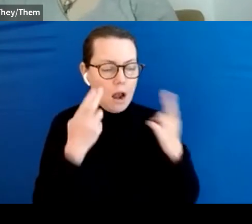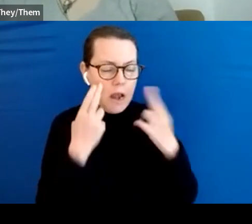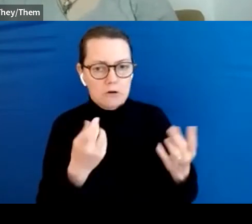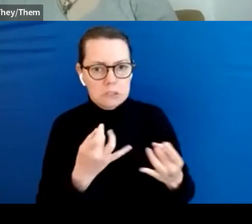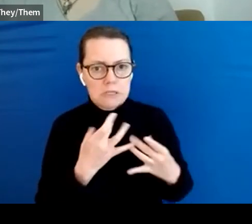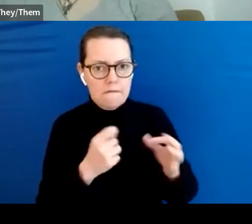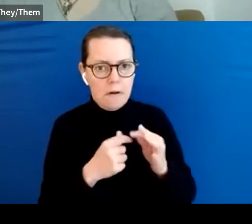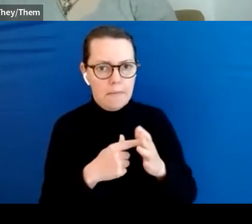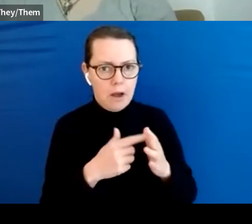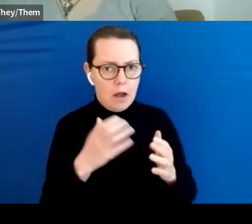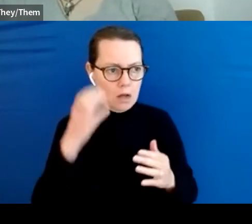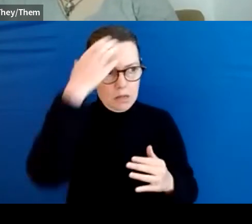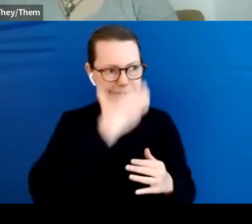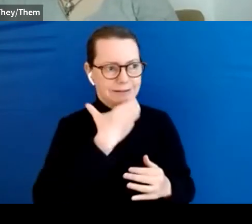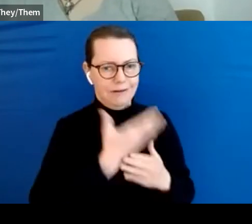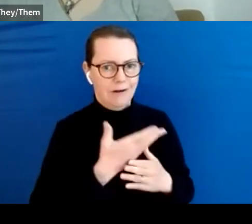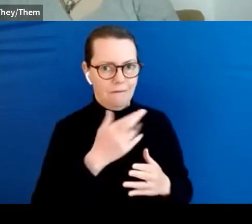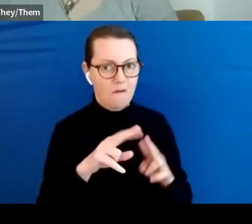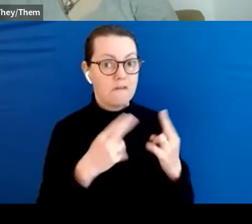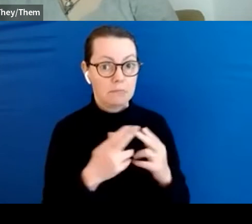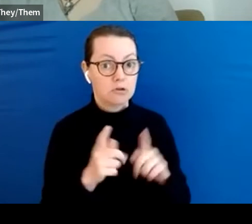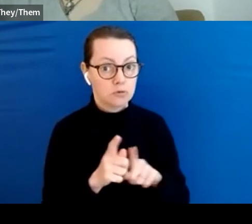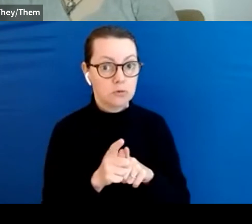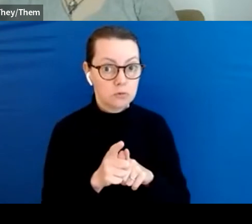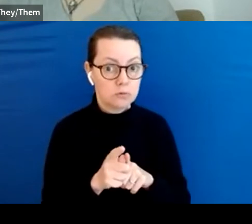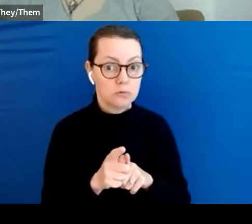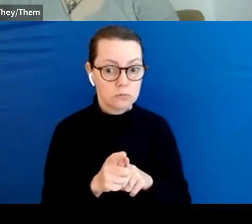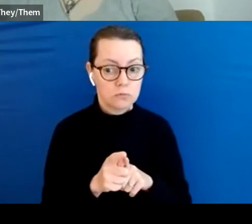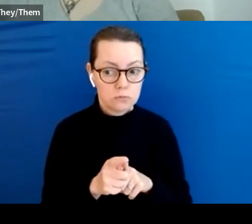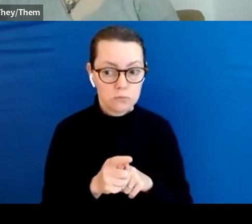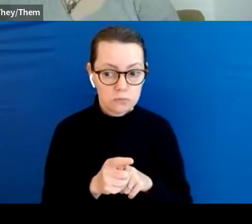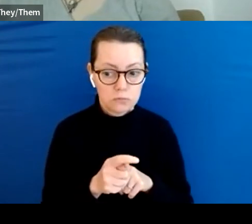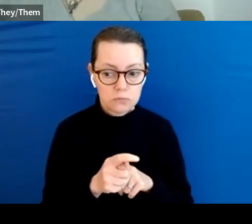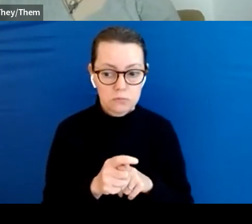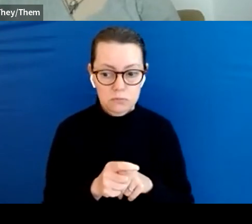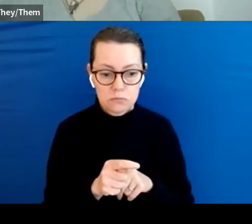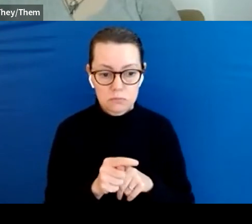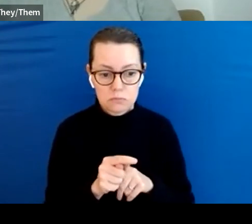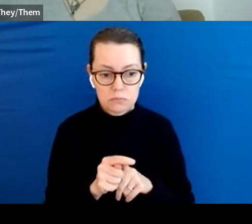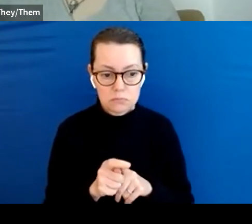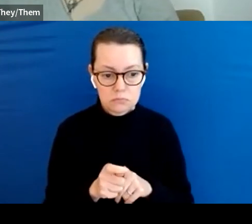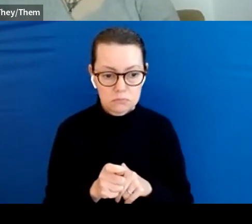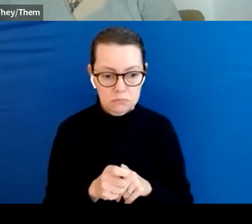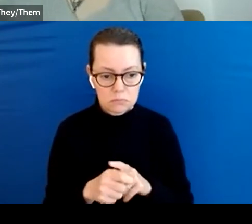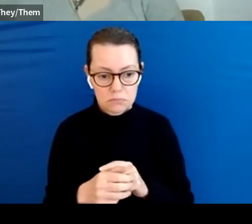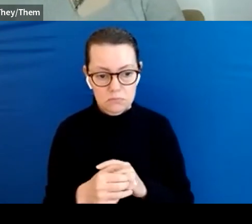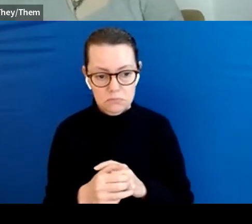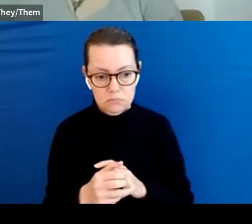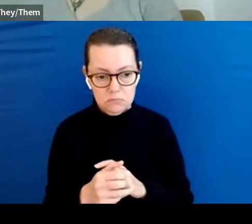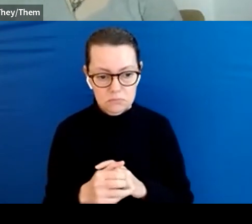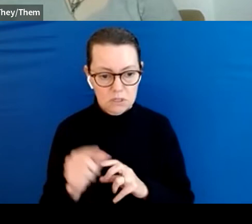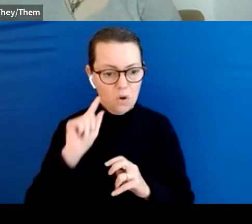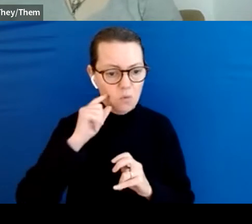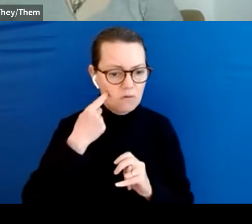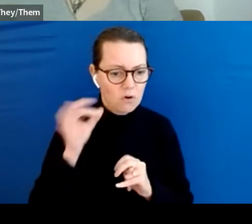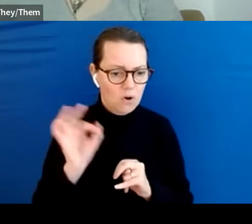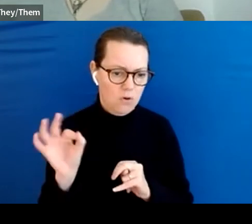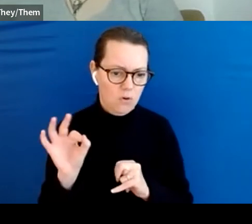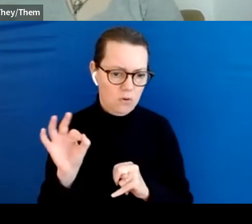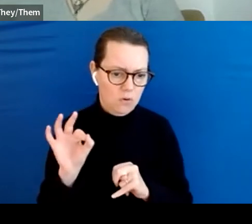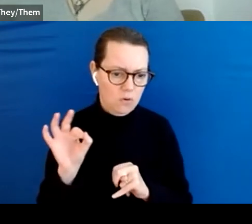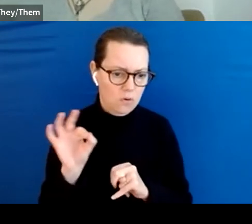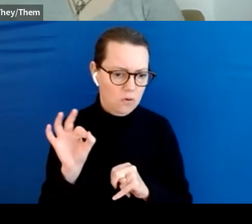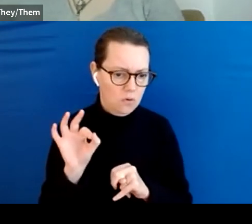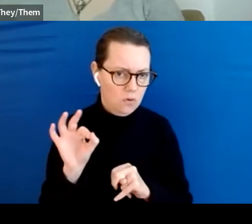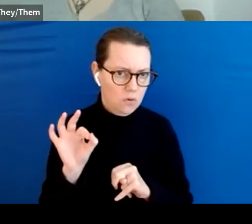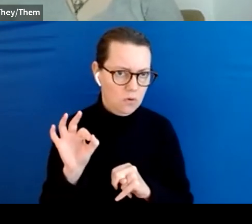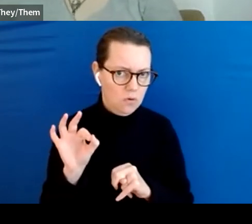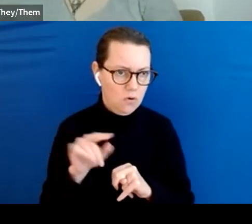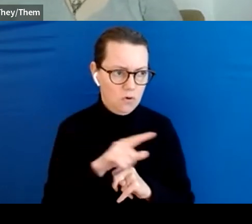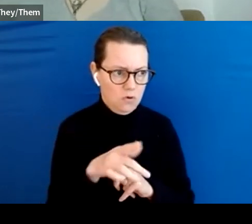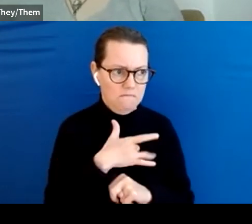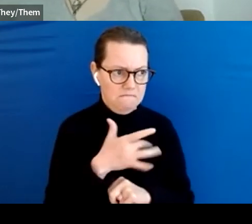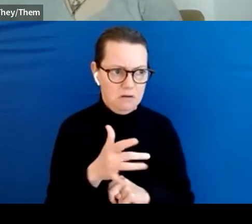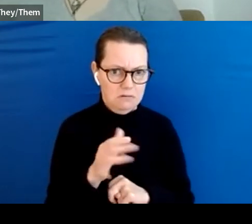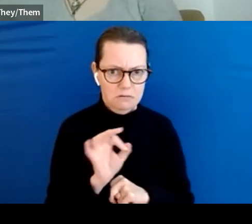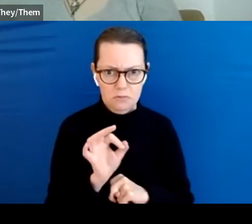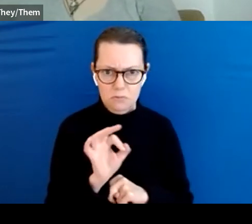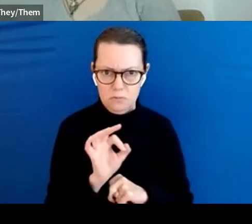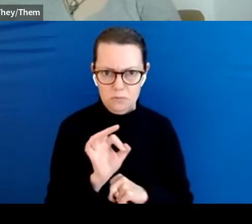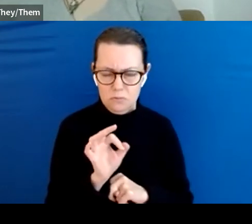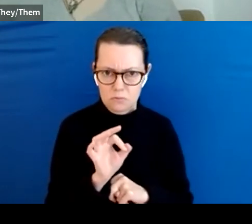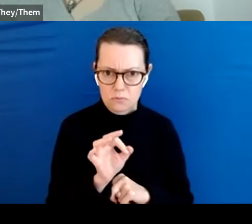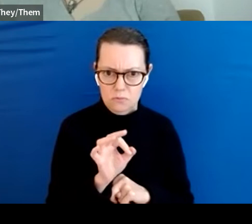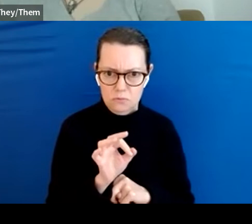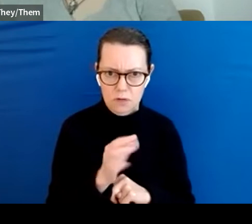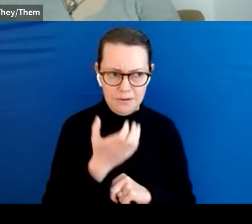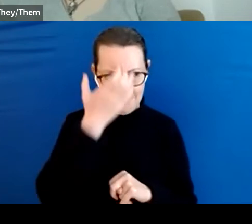I am also often masking around them. And it's not something that is intended, and it's not something that anyone should be offended by or anything like that.